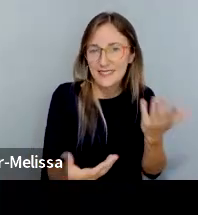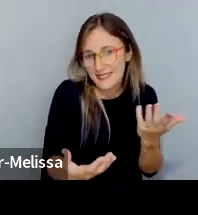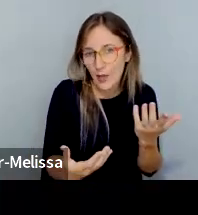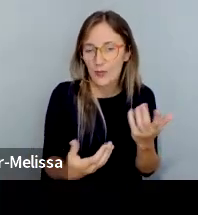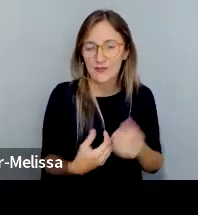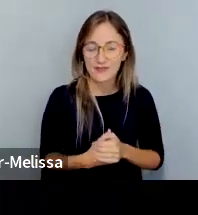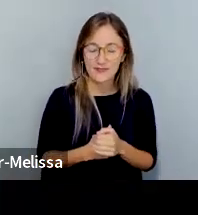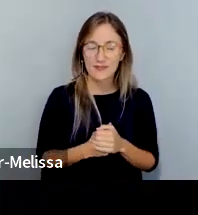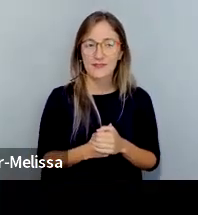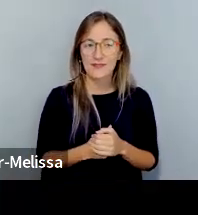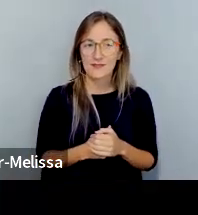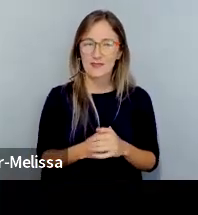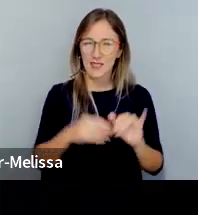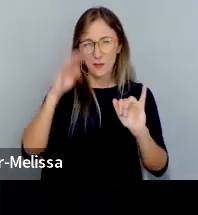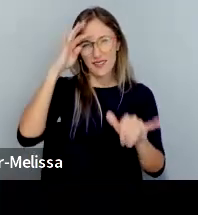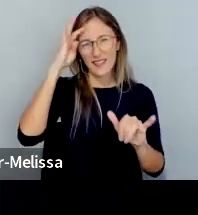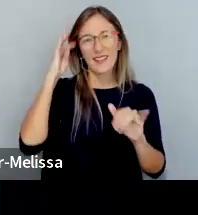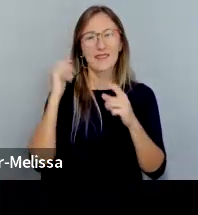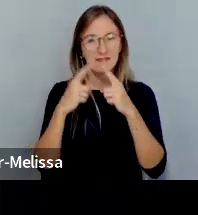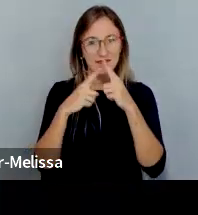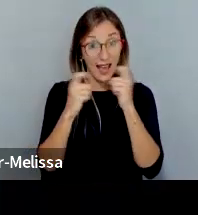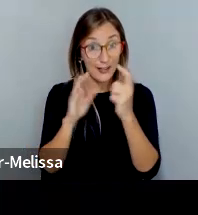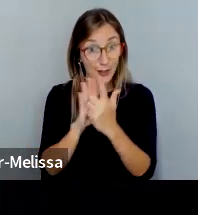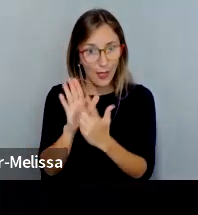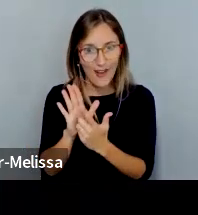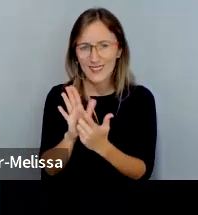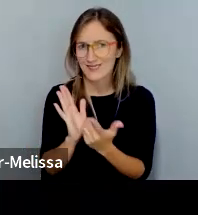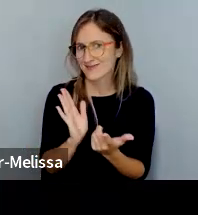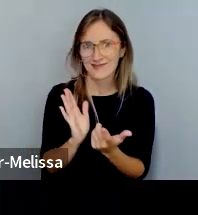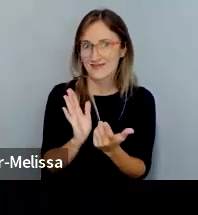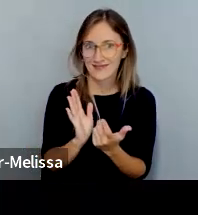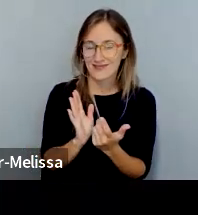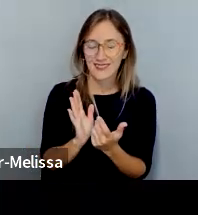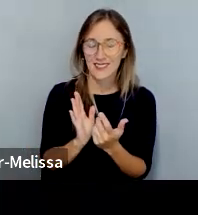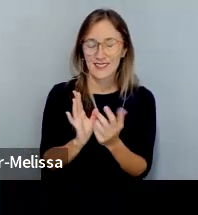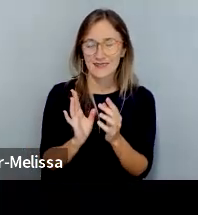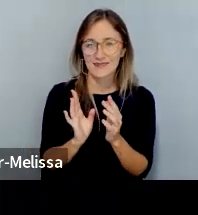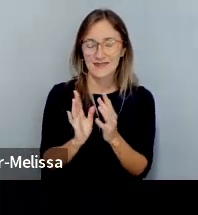want pancakes. So she called the cops. The kicker of that story is Art serve